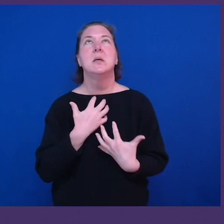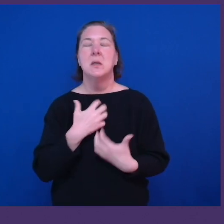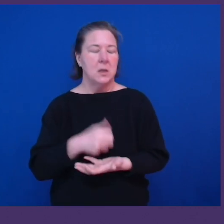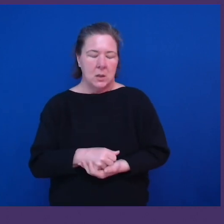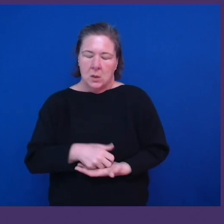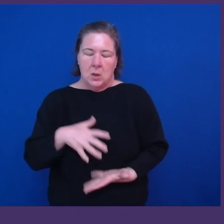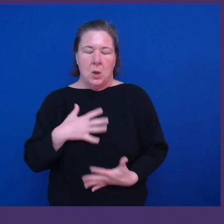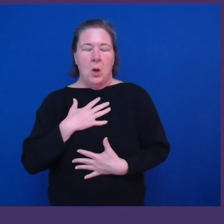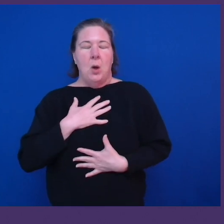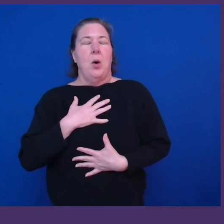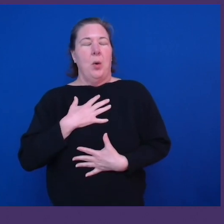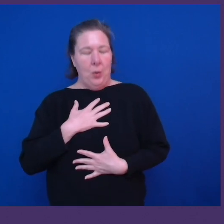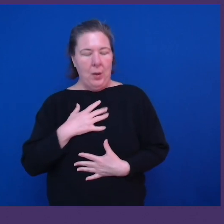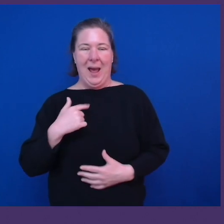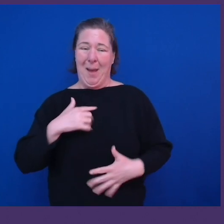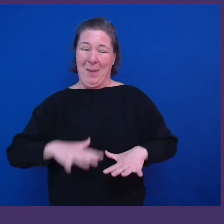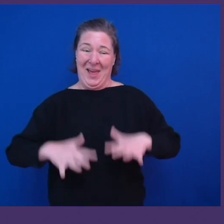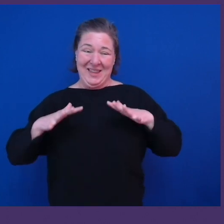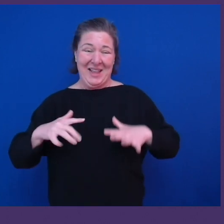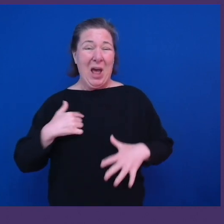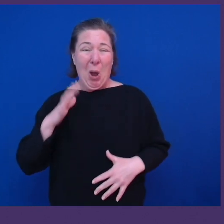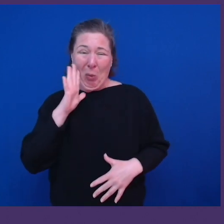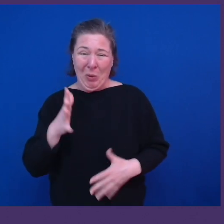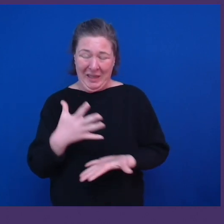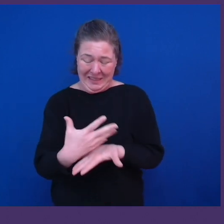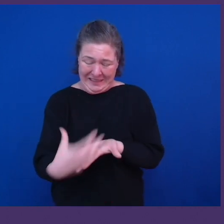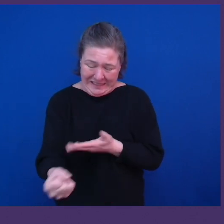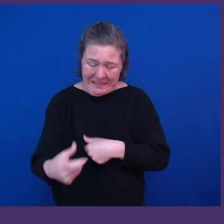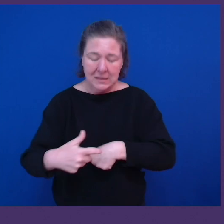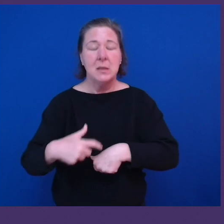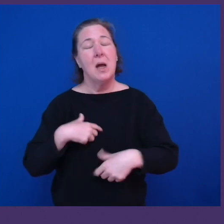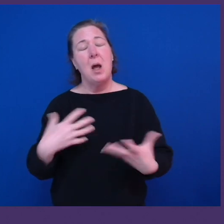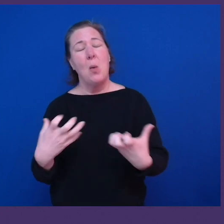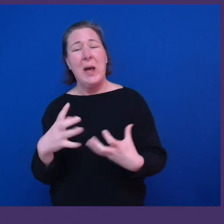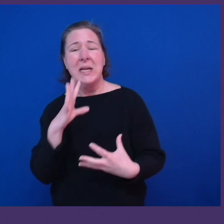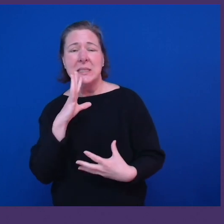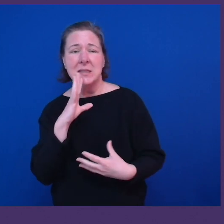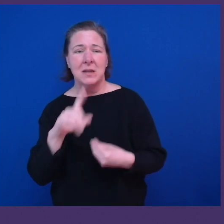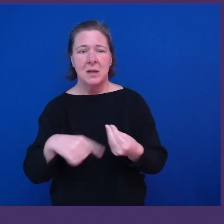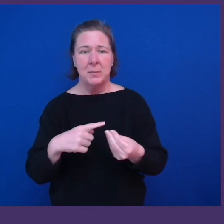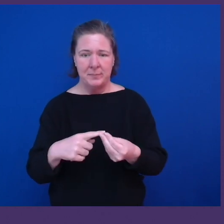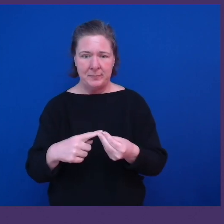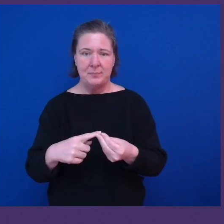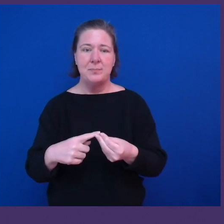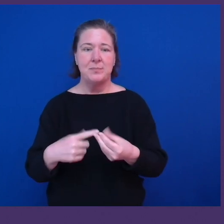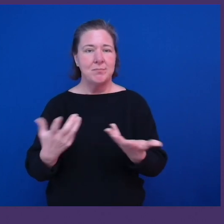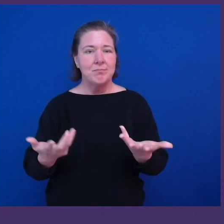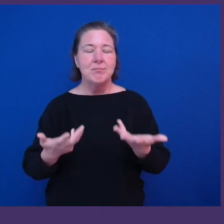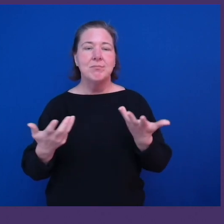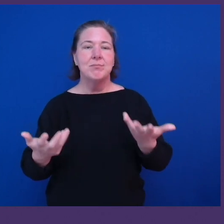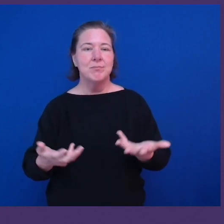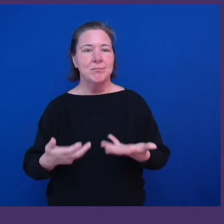that we're going to run out of time. So, I wanted to talk a little bit about everyone's thoughts